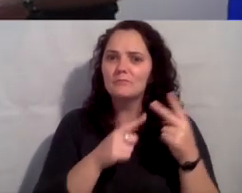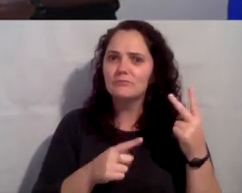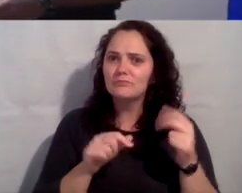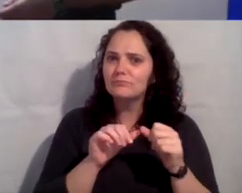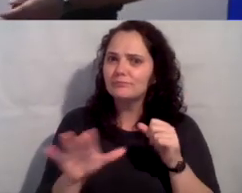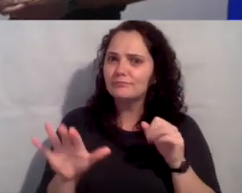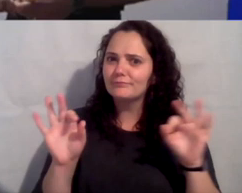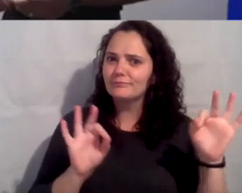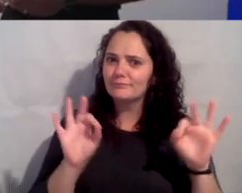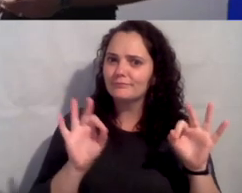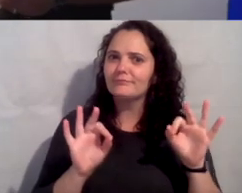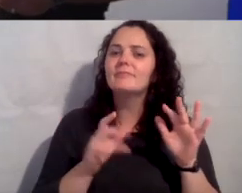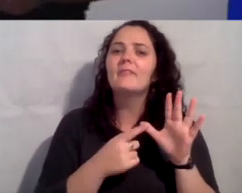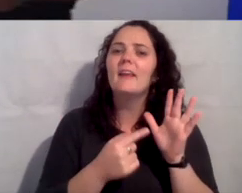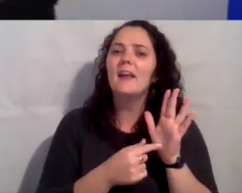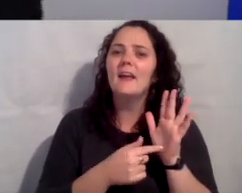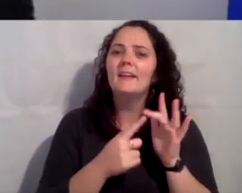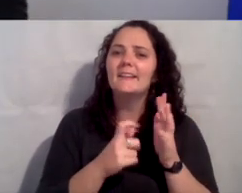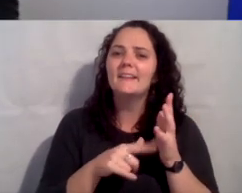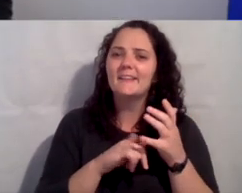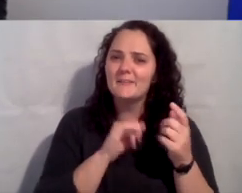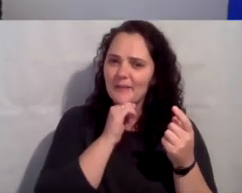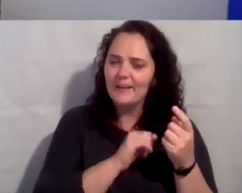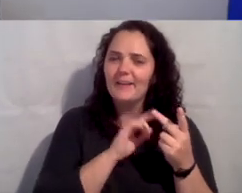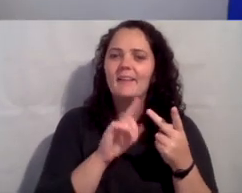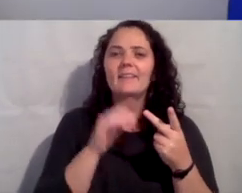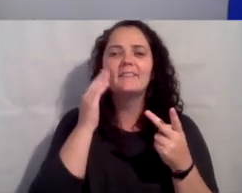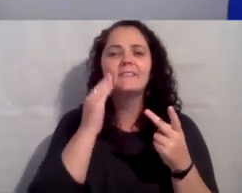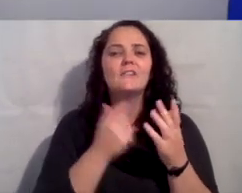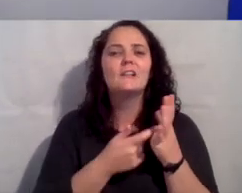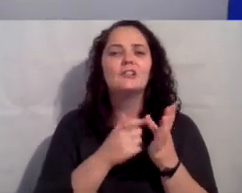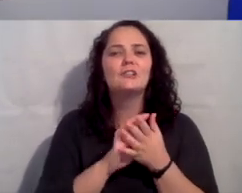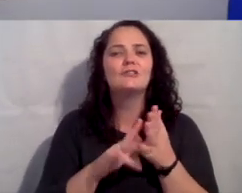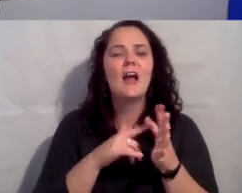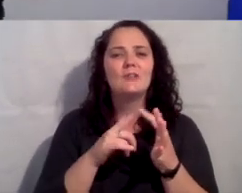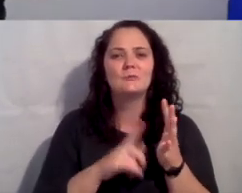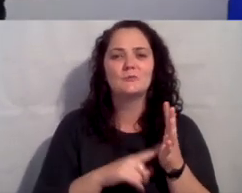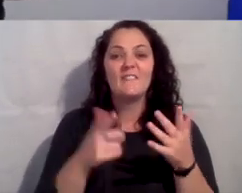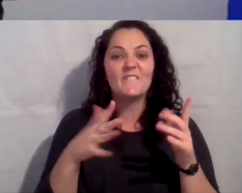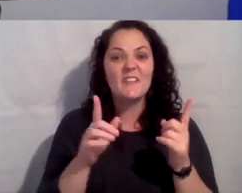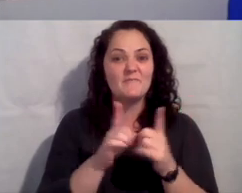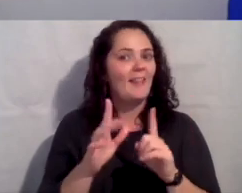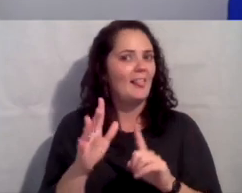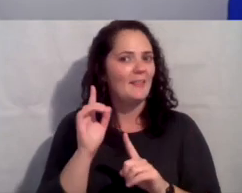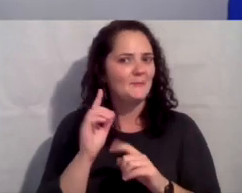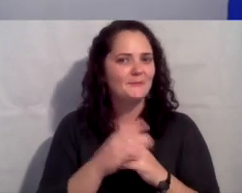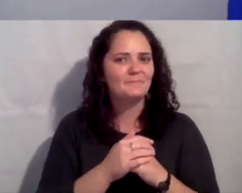Rachel and Atticus, who everyone got a chance to meet last week. Rachel and Atticus are two very experienced life models that I've worked